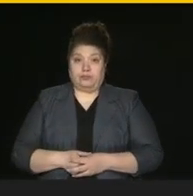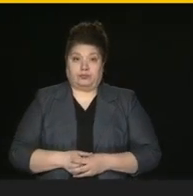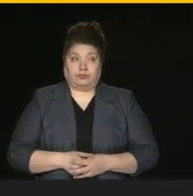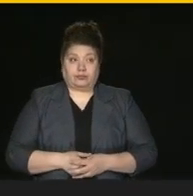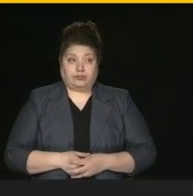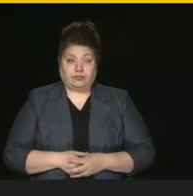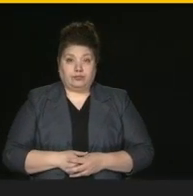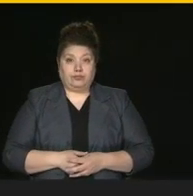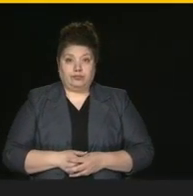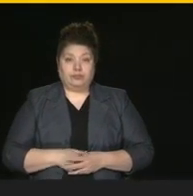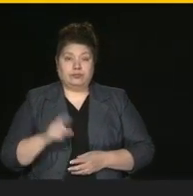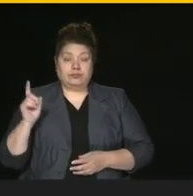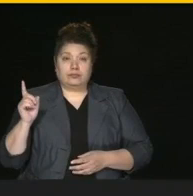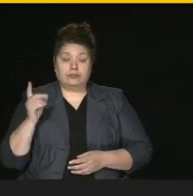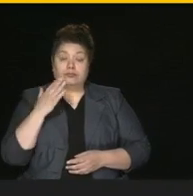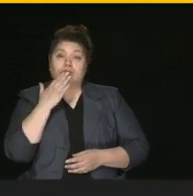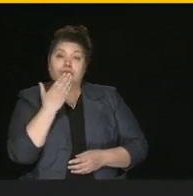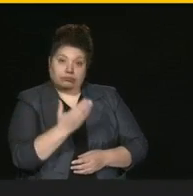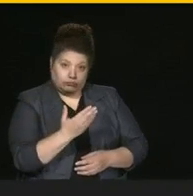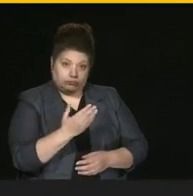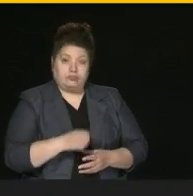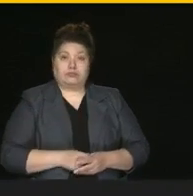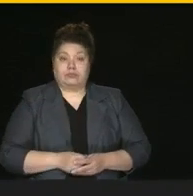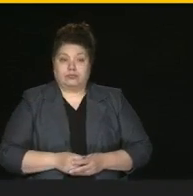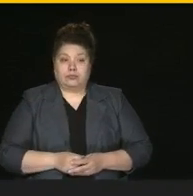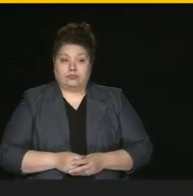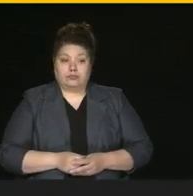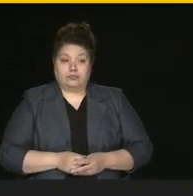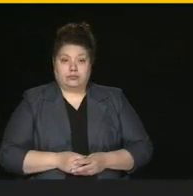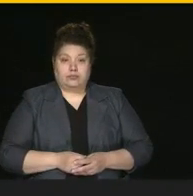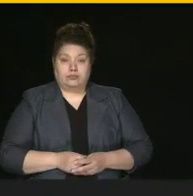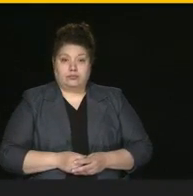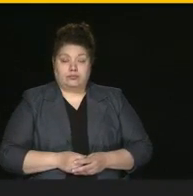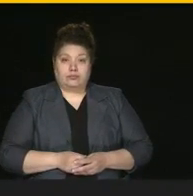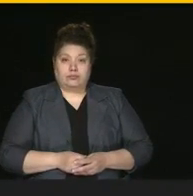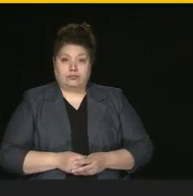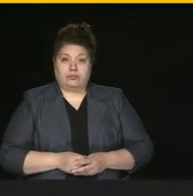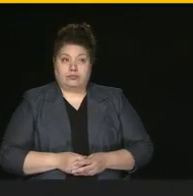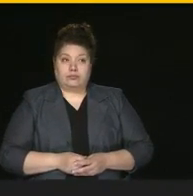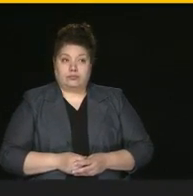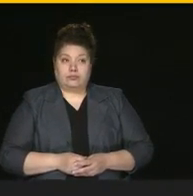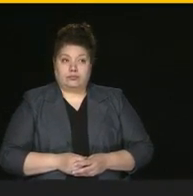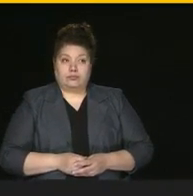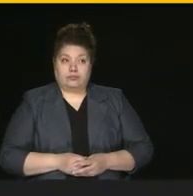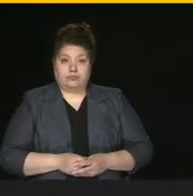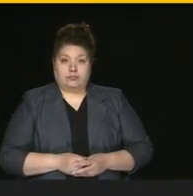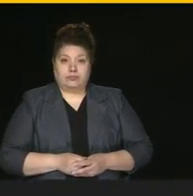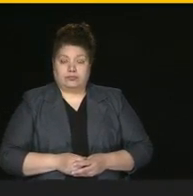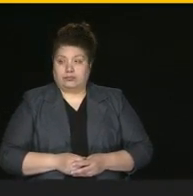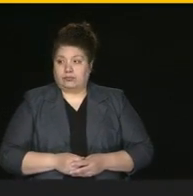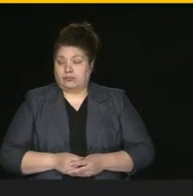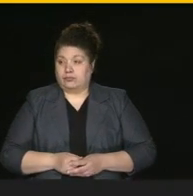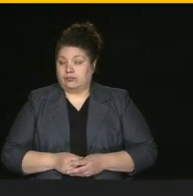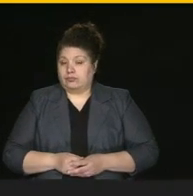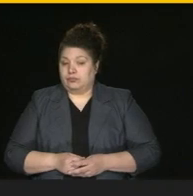GREEN ZONE TO THE BEST POSSIBLE OUTCOME. ONE LAST QUESTION ON THE PHONE. OPERATOR? THANK YOU. MERCI.